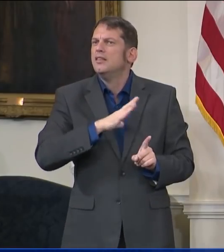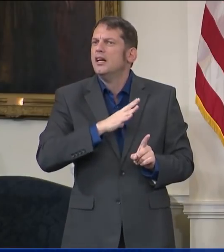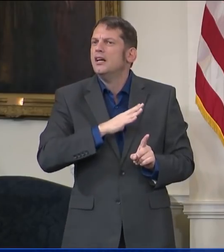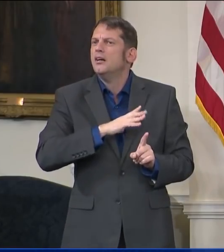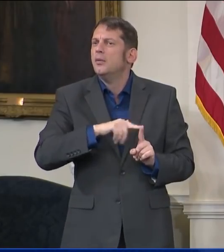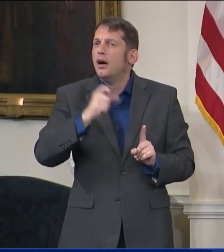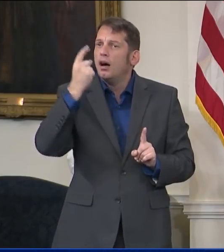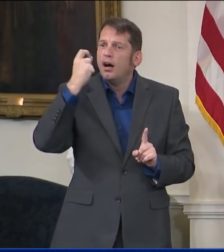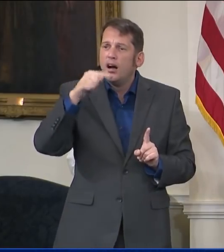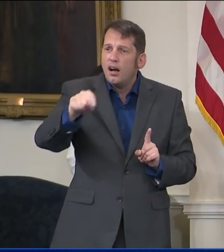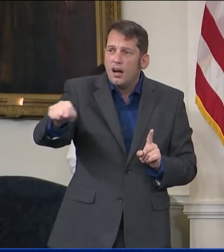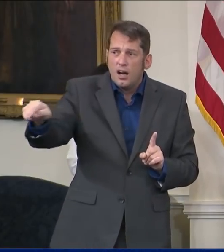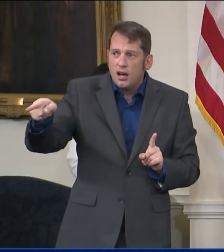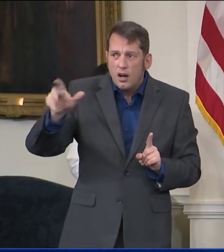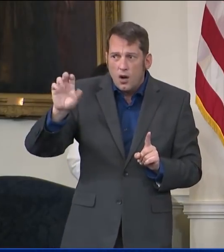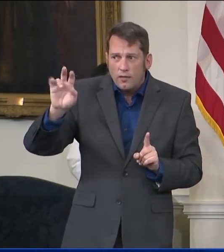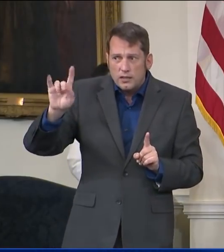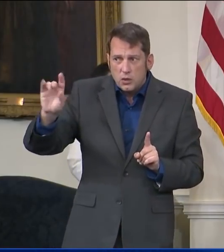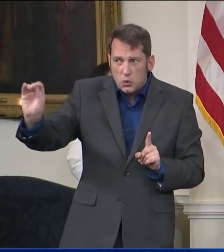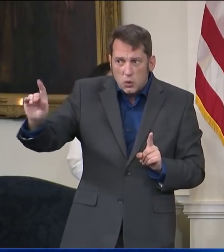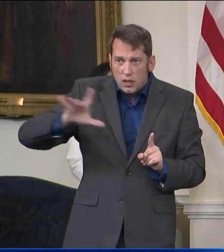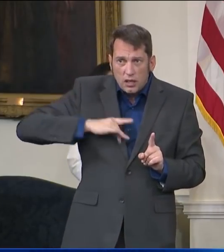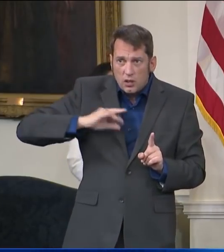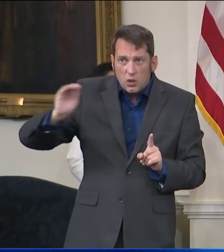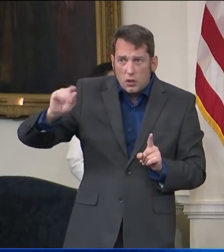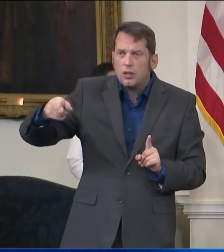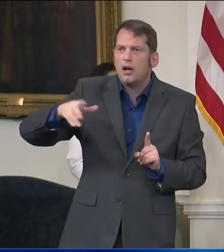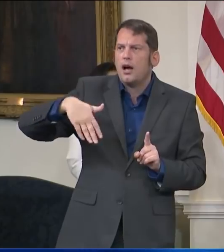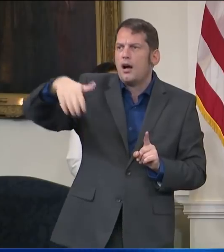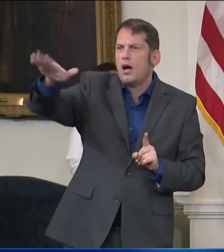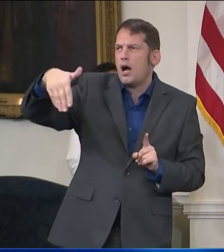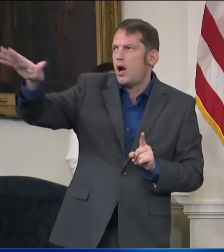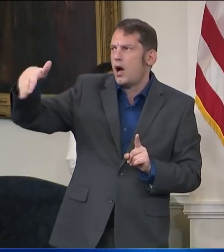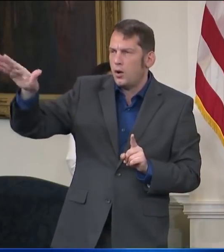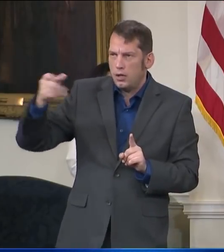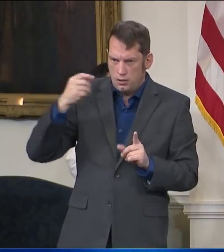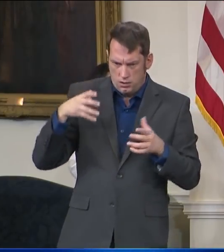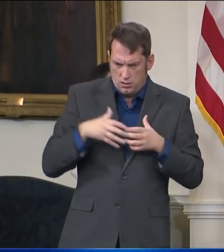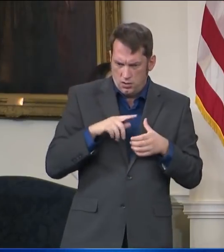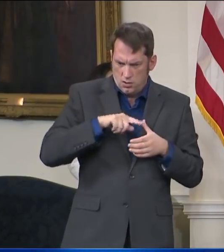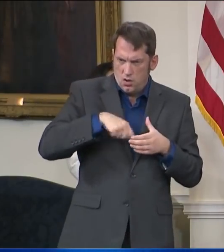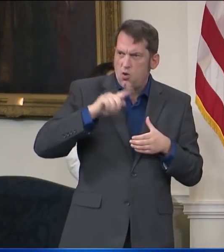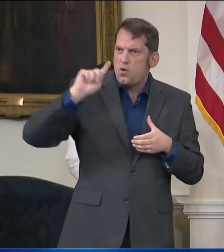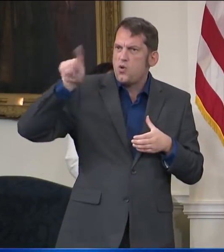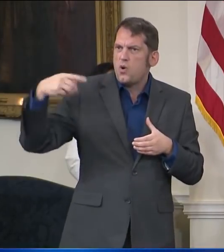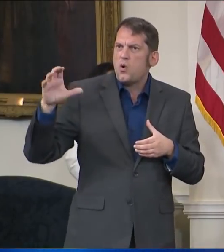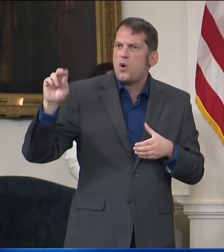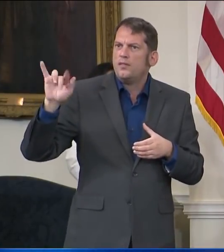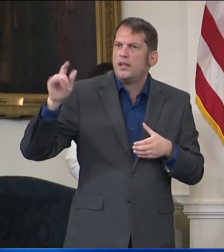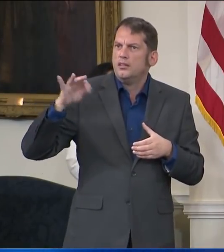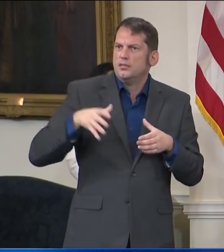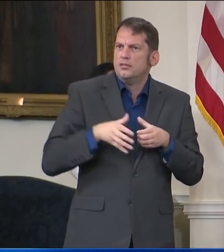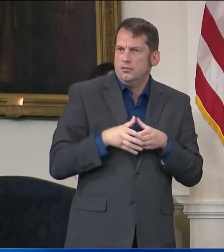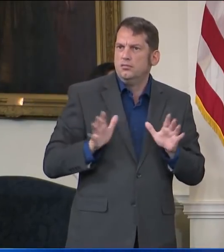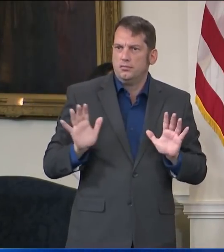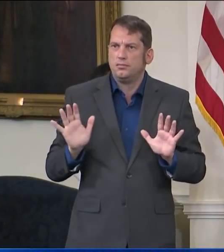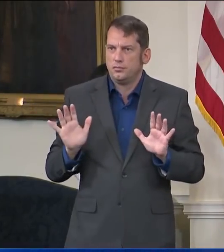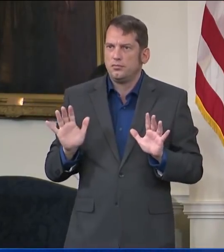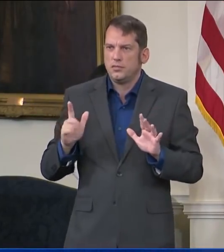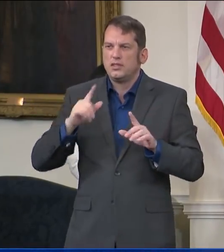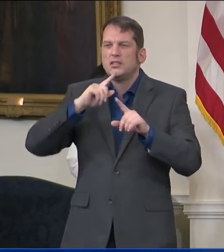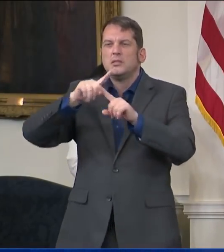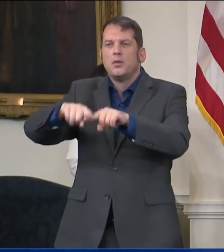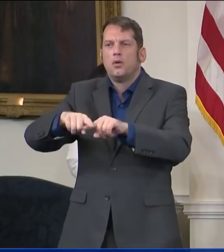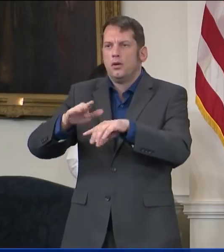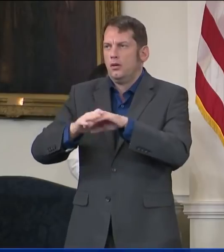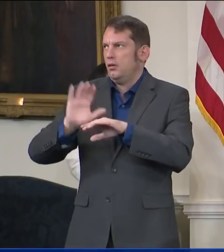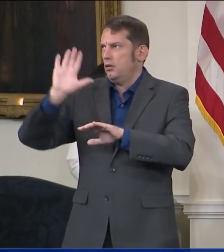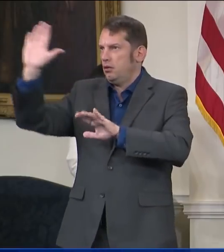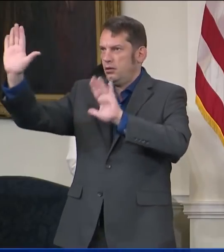THAT’S APPROPRIATE TO STAY THERE AND THEN TRANSFERRING A COVID NEGATIVE PATIENT TO A DIFFERENT HOSPITAL TO MAKE ROOM FOR THE COVID POSITIVE PATIENT.